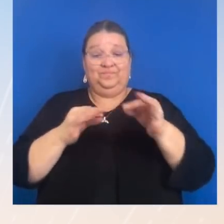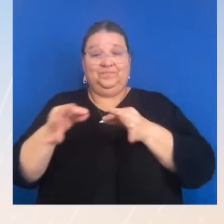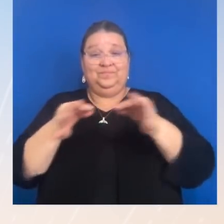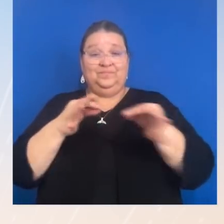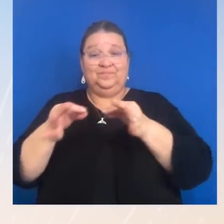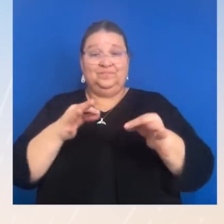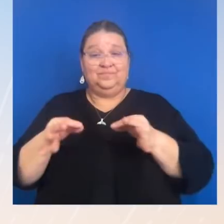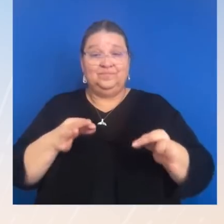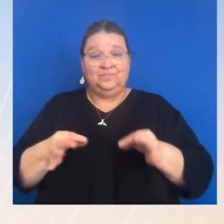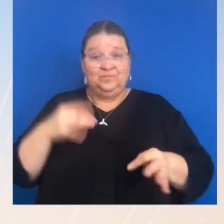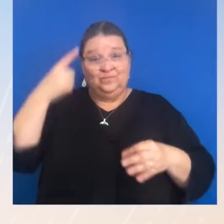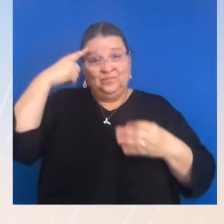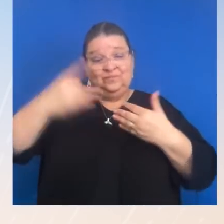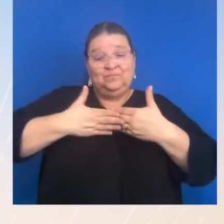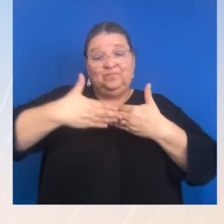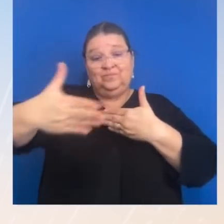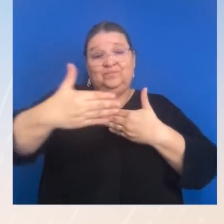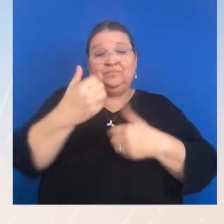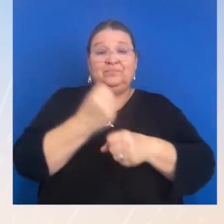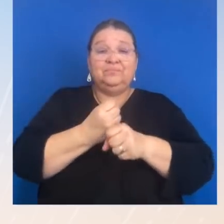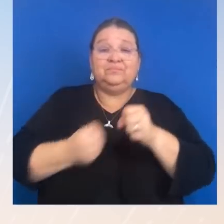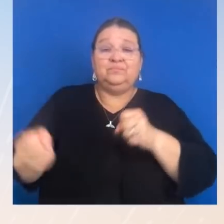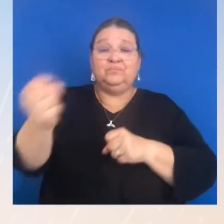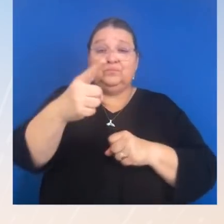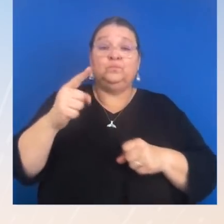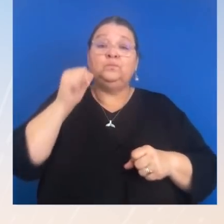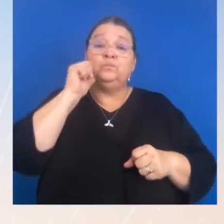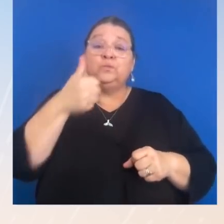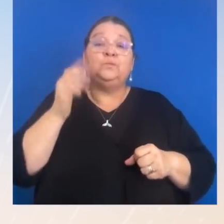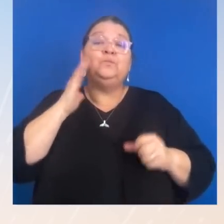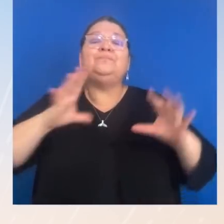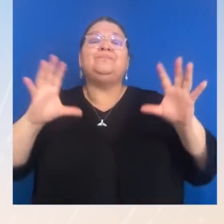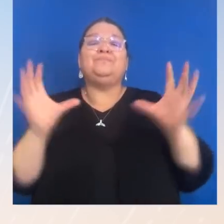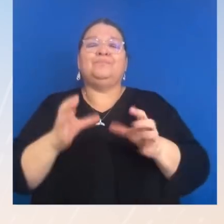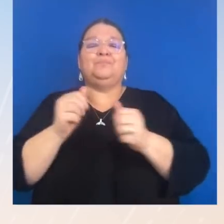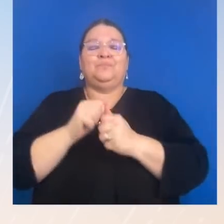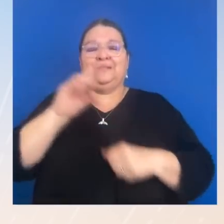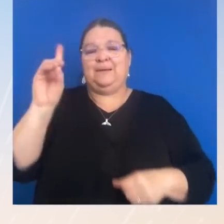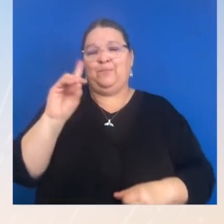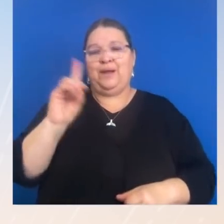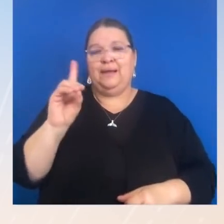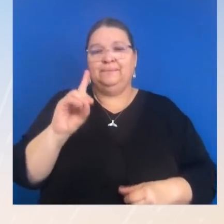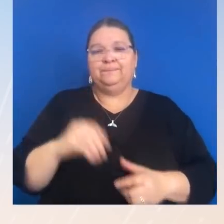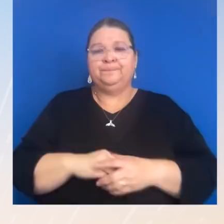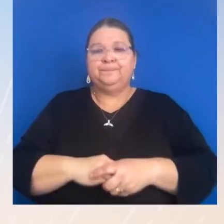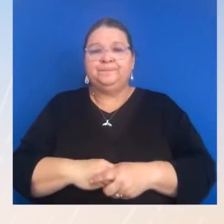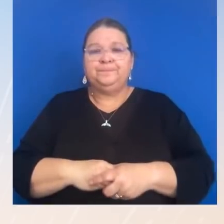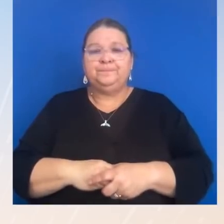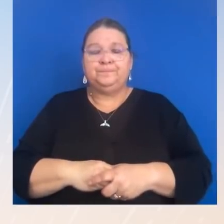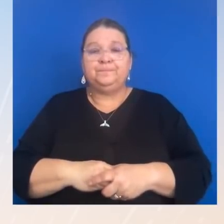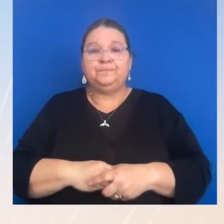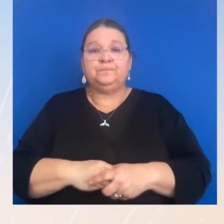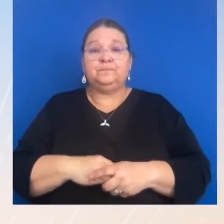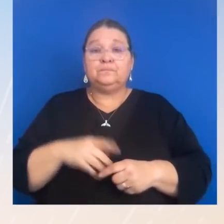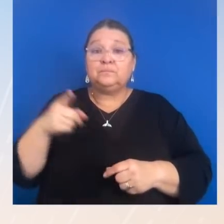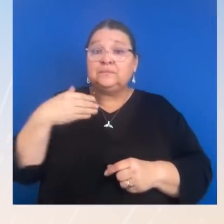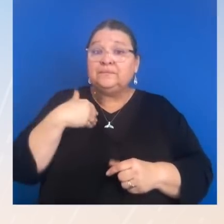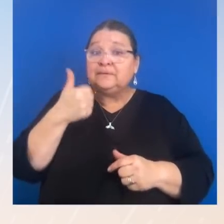The Press: -- tomorrow in Philly. What can you -- can you give us a little bit of a readout of what he's going to say? Specifically, I'm trying to get a little bit more -- Ms. Psaki: Okay.